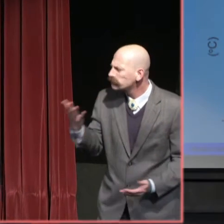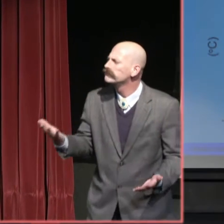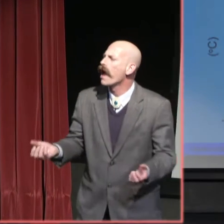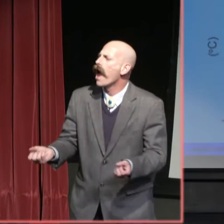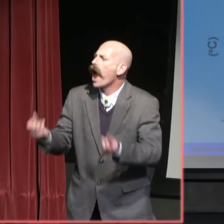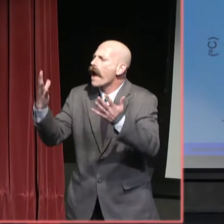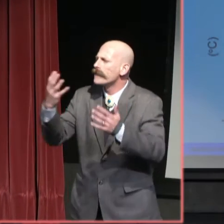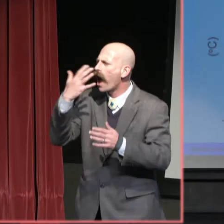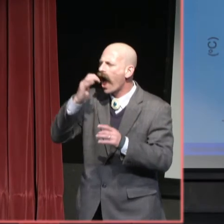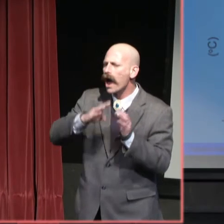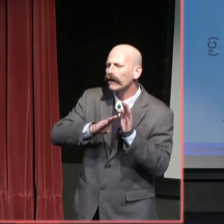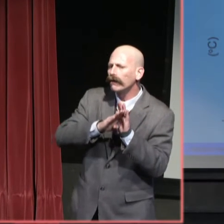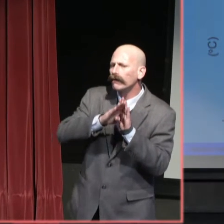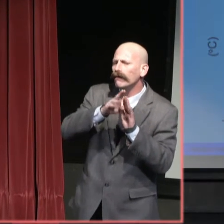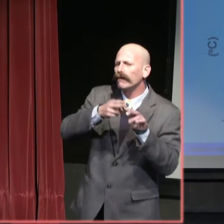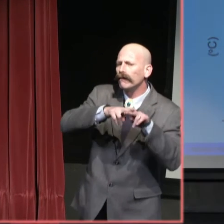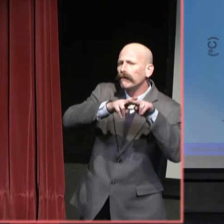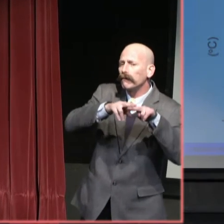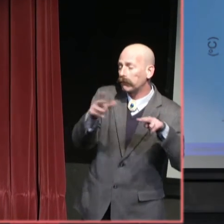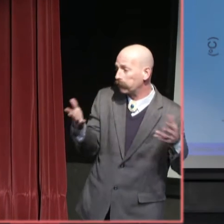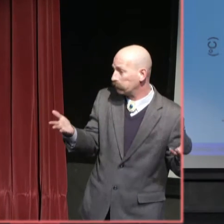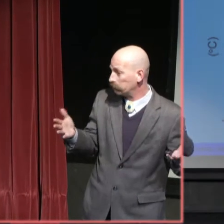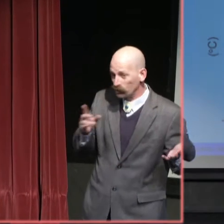How hot the world's going to get is basically a human decision.